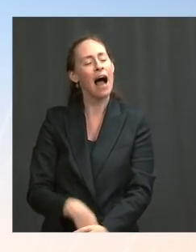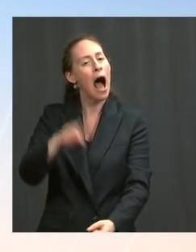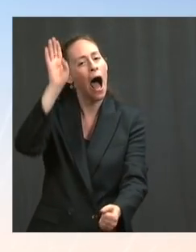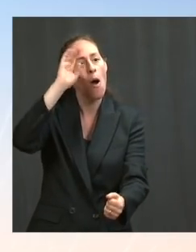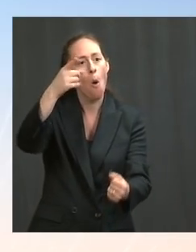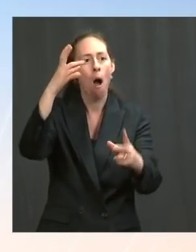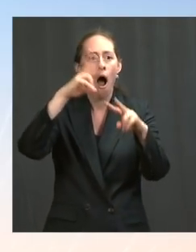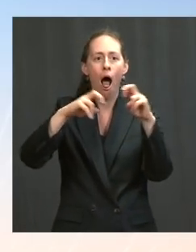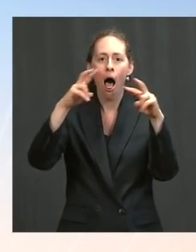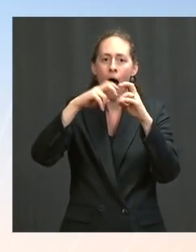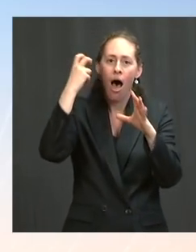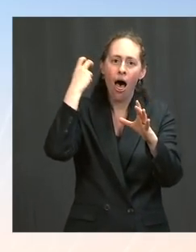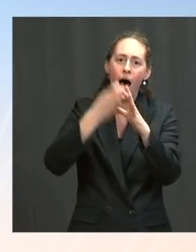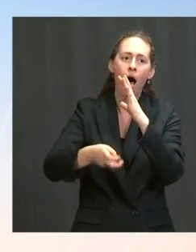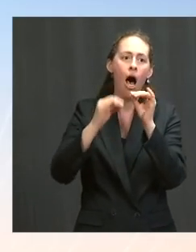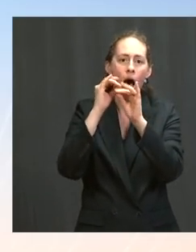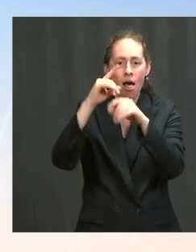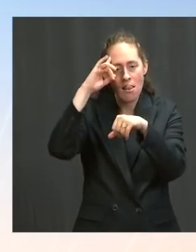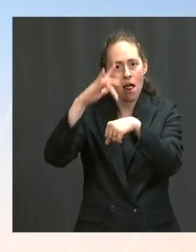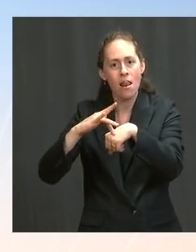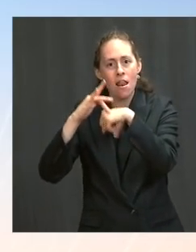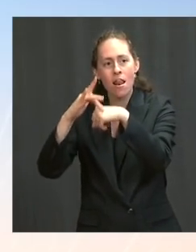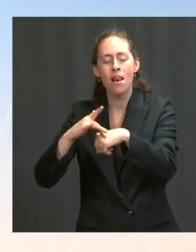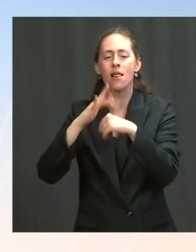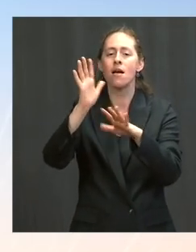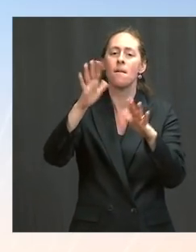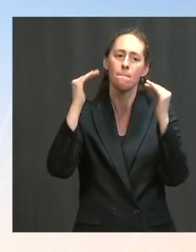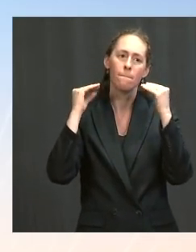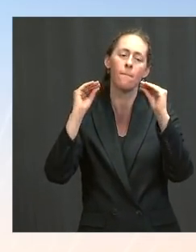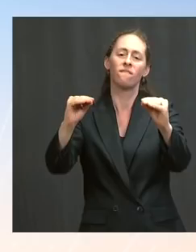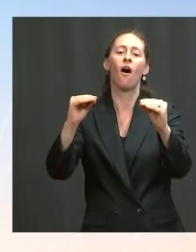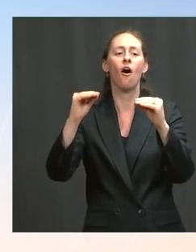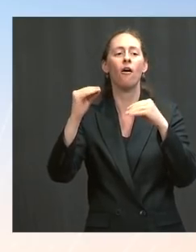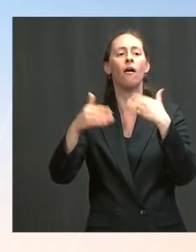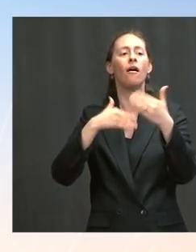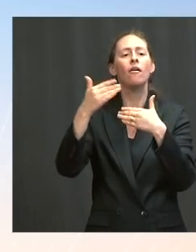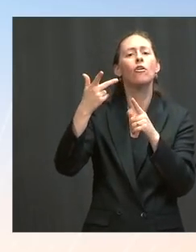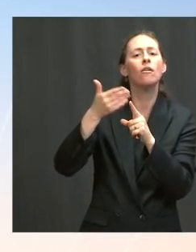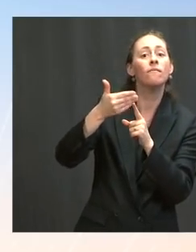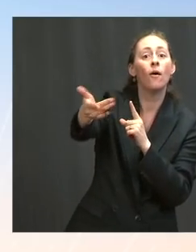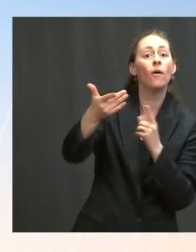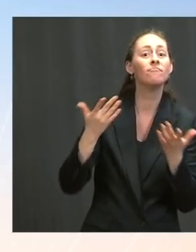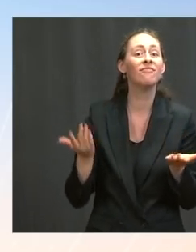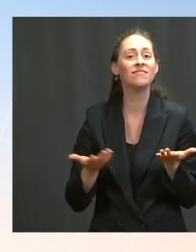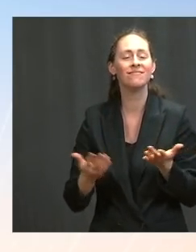We're going to focus on our efforts moving forward. And right now, as you saw, a number of Republicans